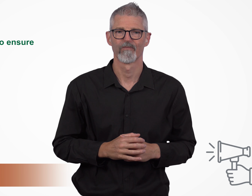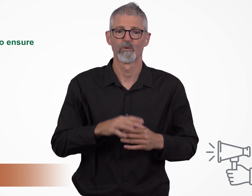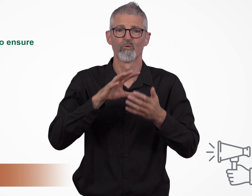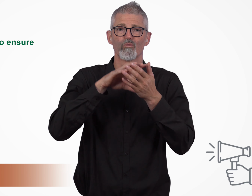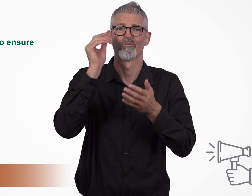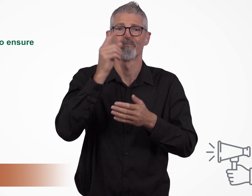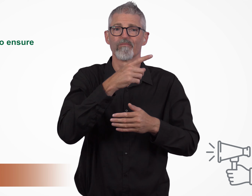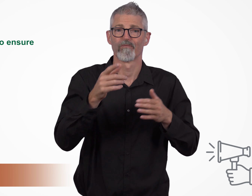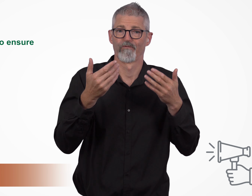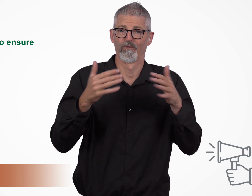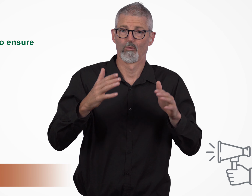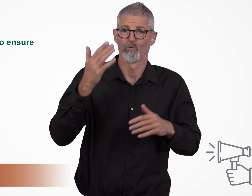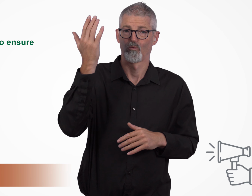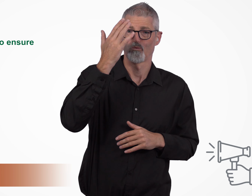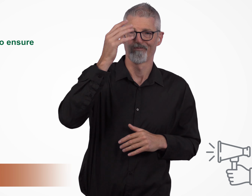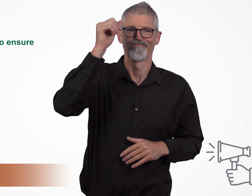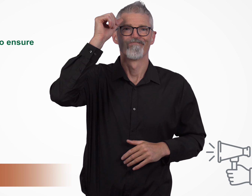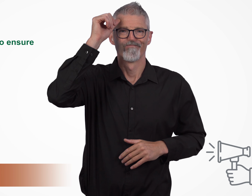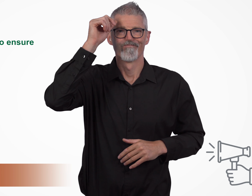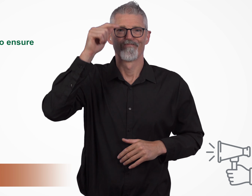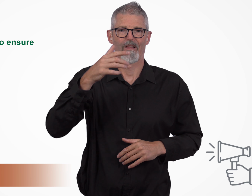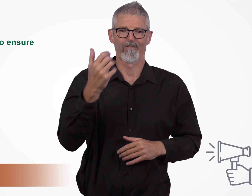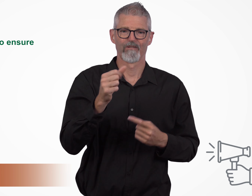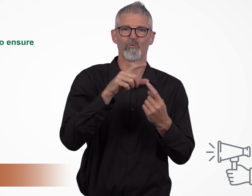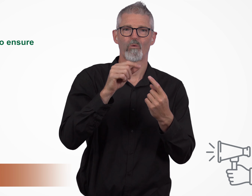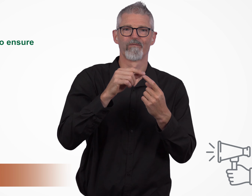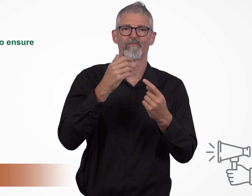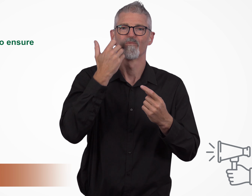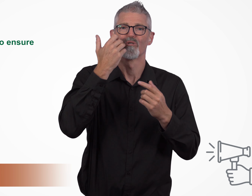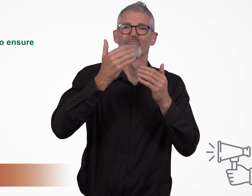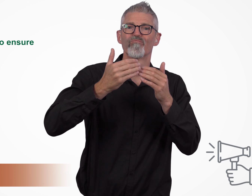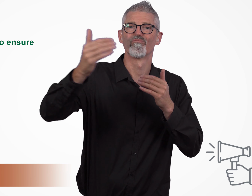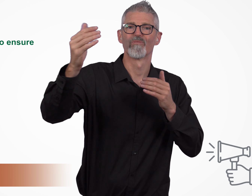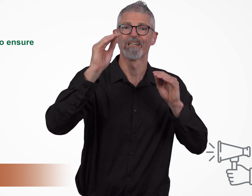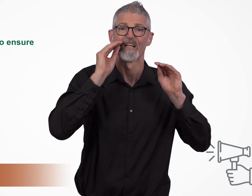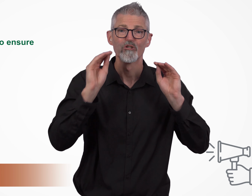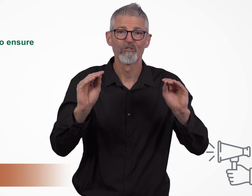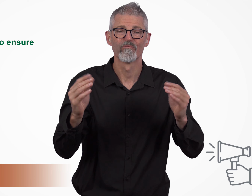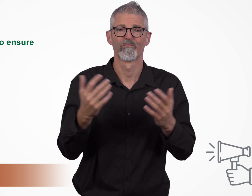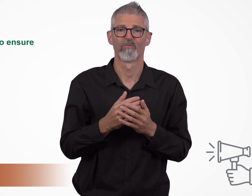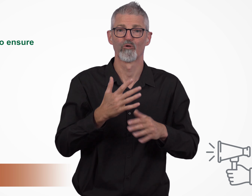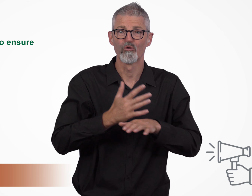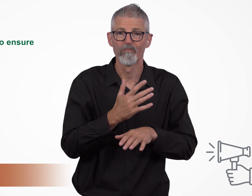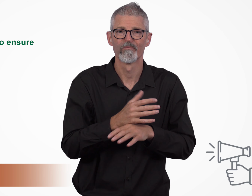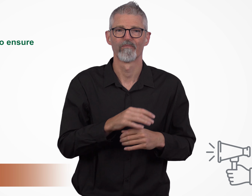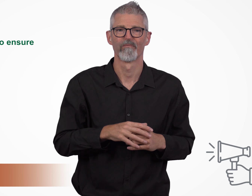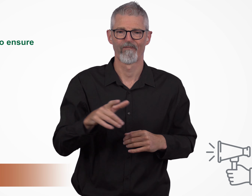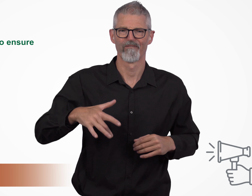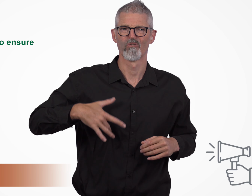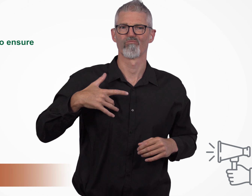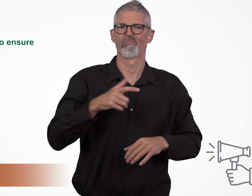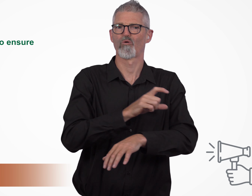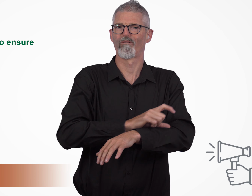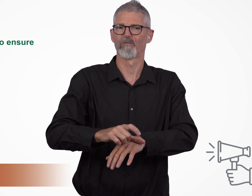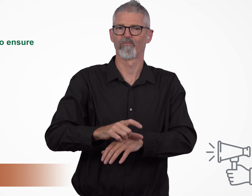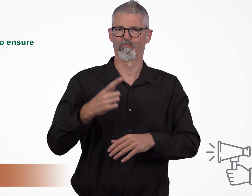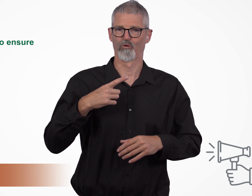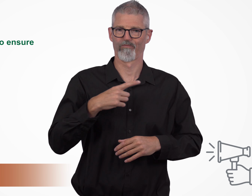Students leave their school education with options for education and employment knowing